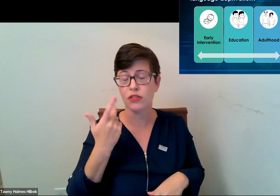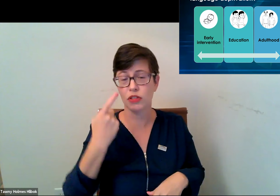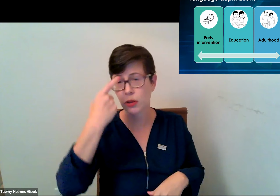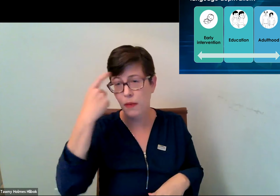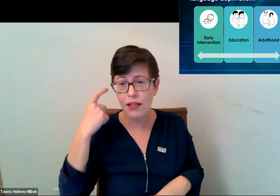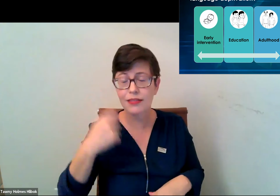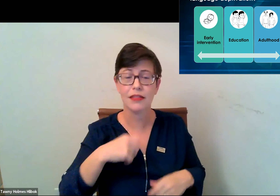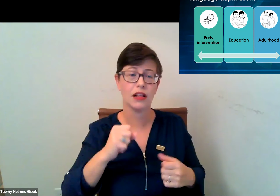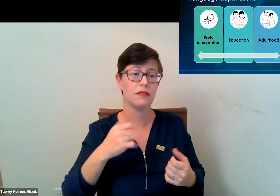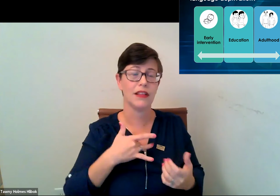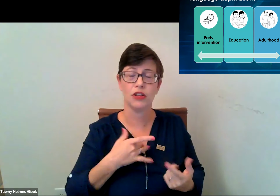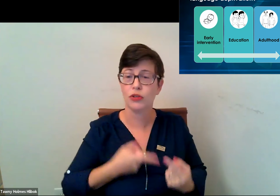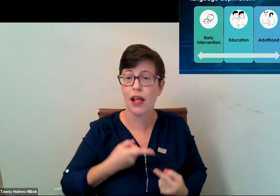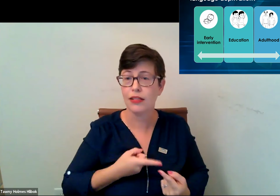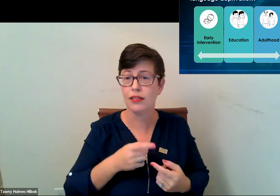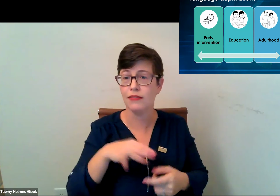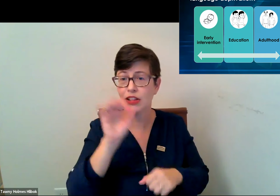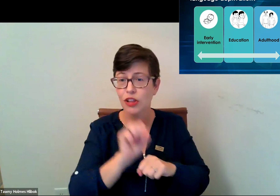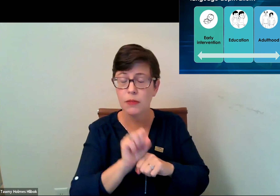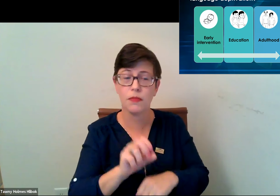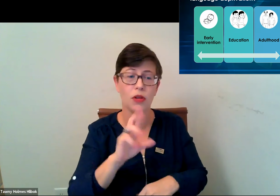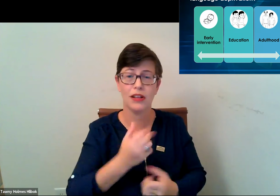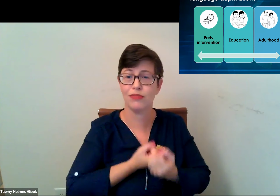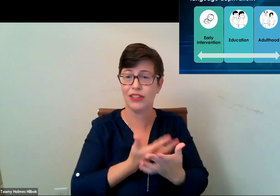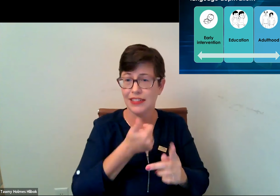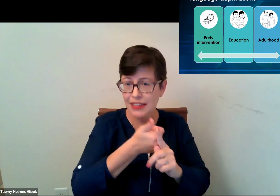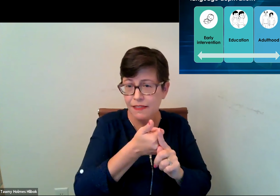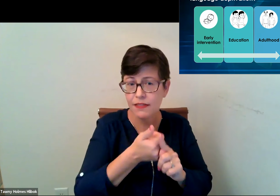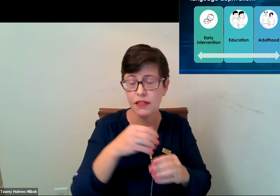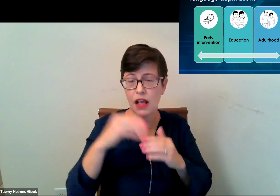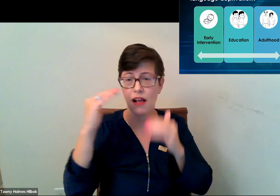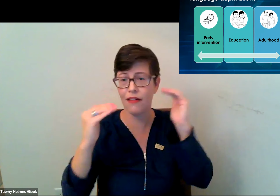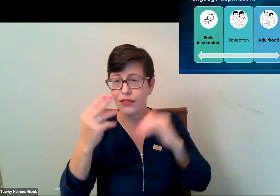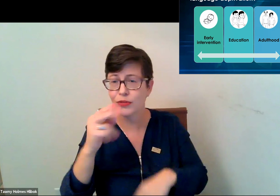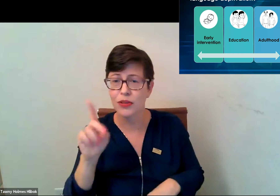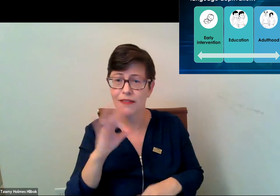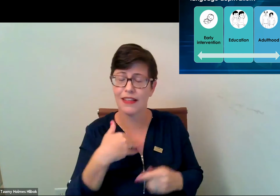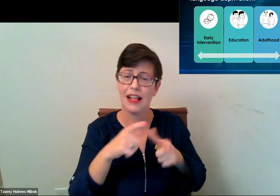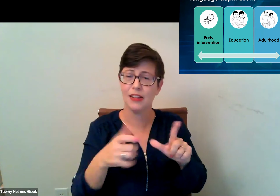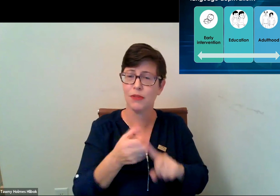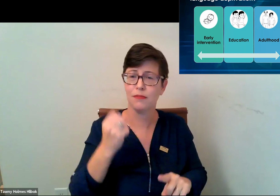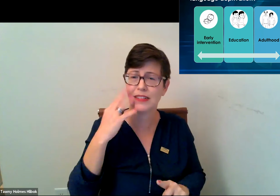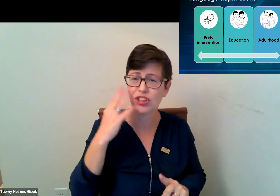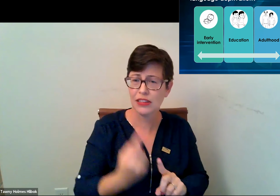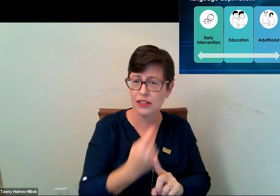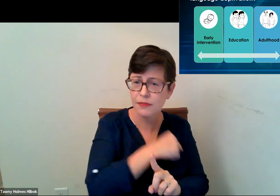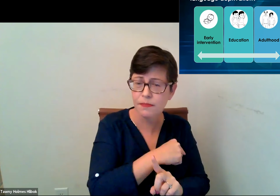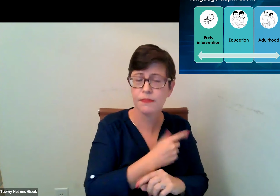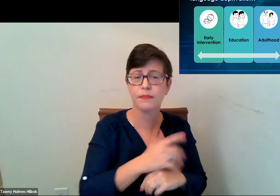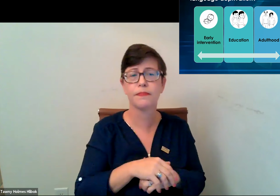Death adults can still experience certain traumas they can struggle finding employment expressing themselves in adulthood.